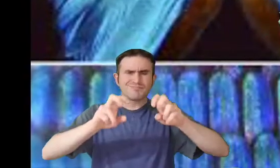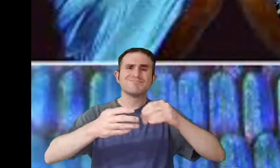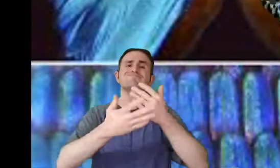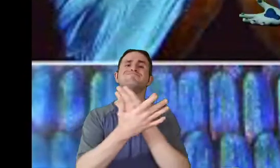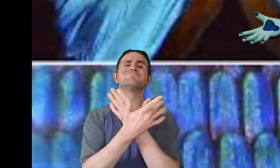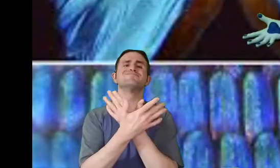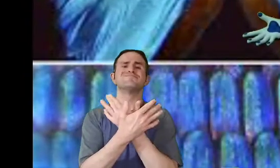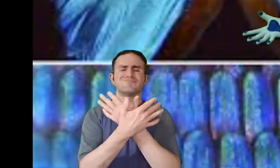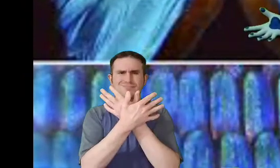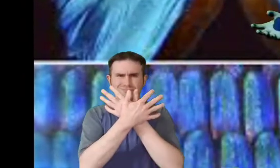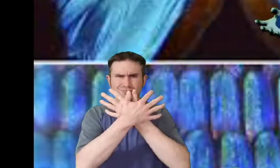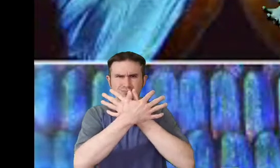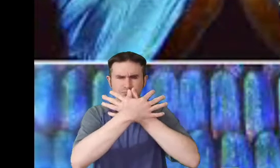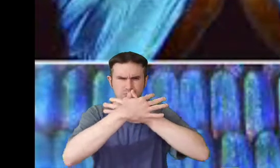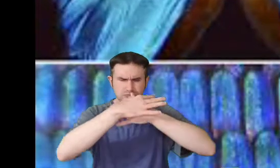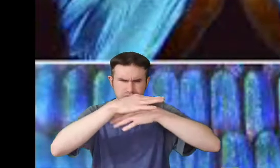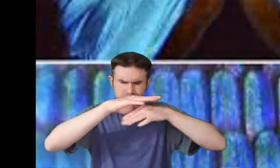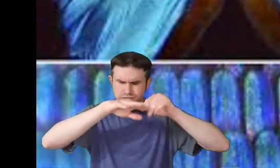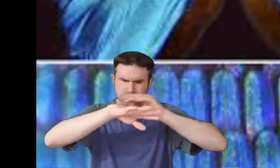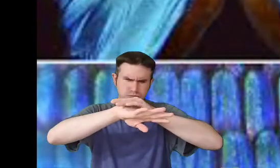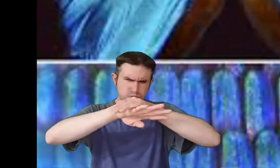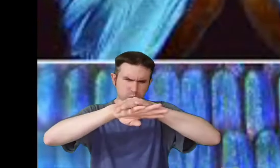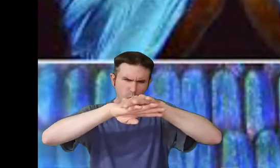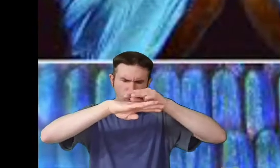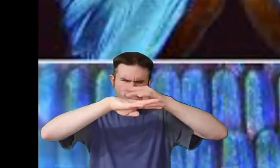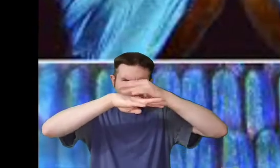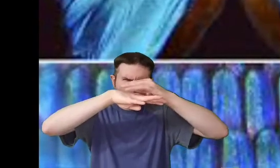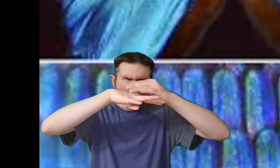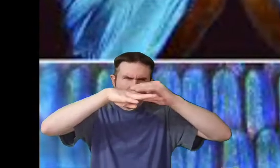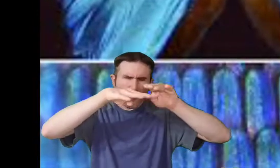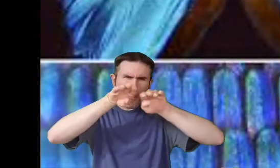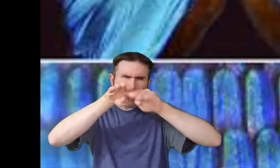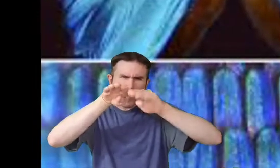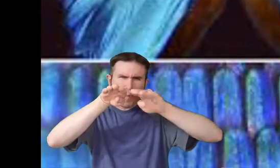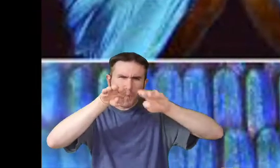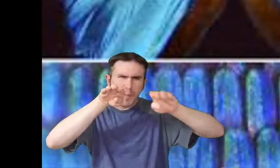for example, of a butterfly, the scales on the wings have all these little ridges...